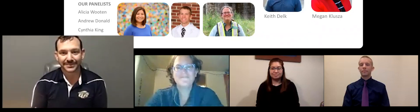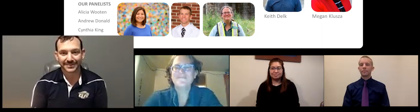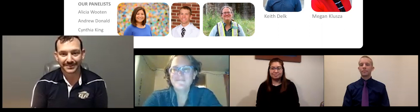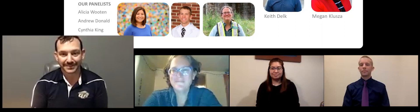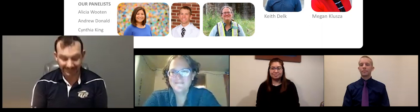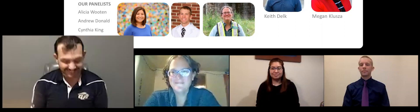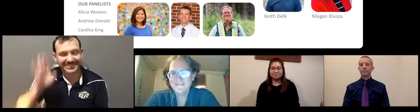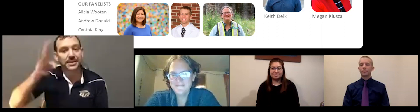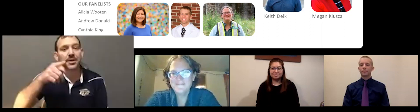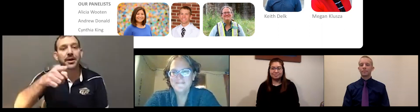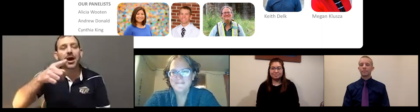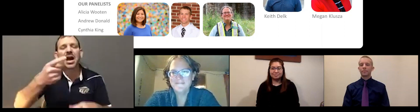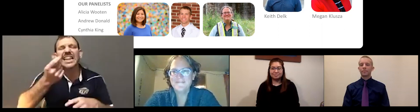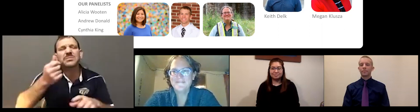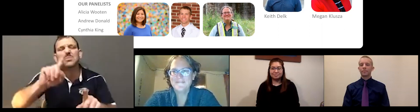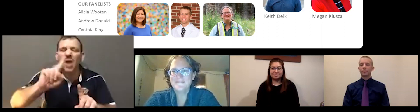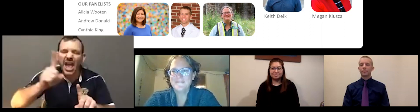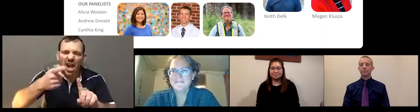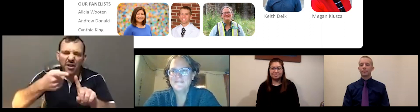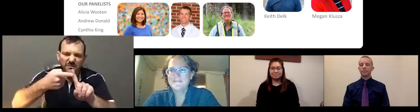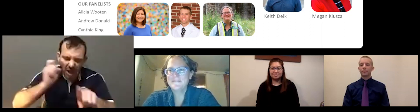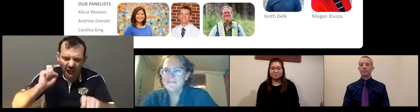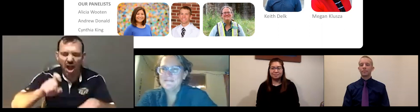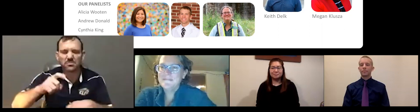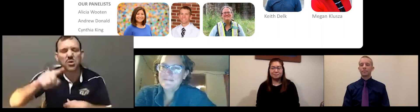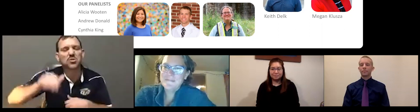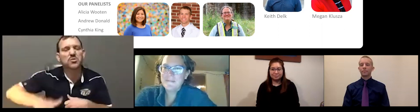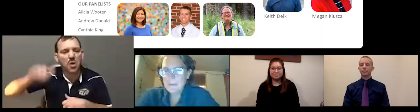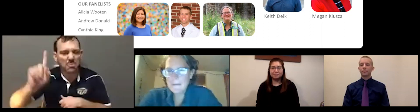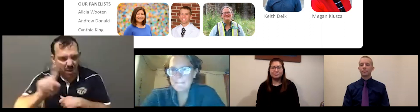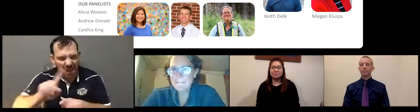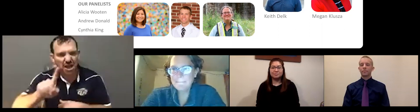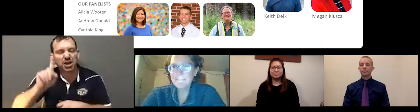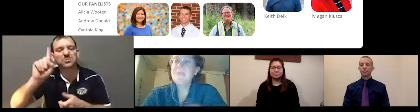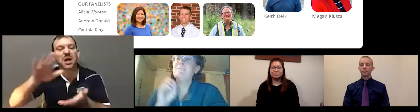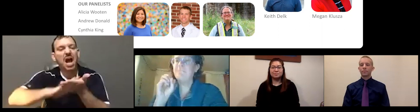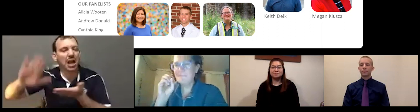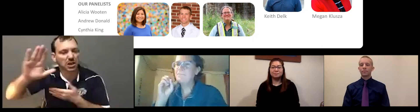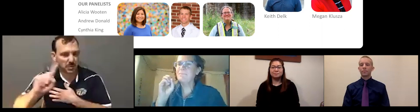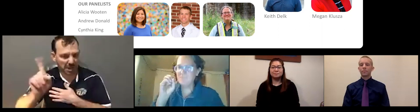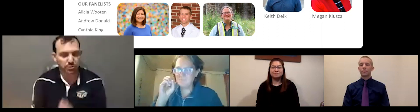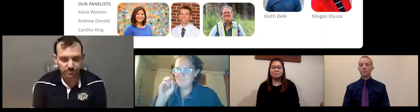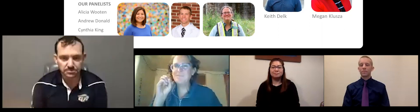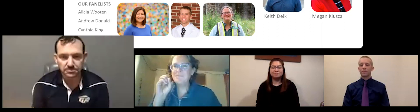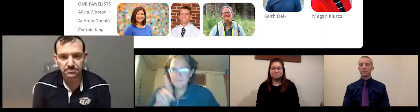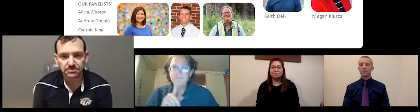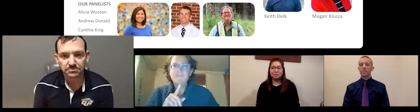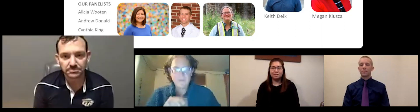this is my name sign, hello! Cindy, can you tell us a little bit about, where you grew up, and where you went to college?